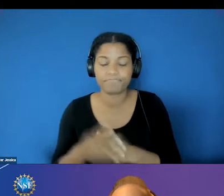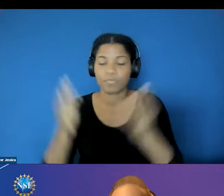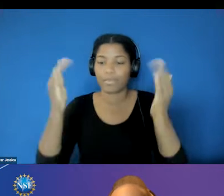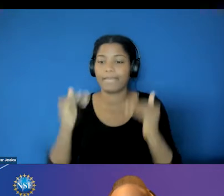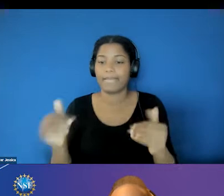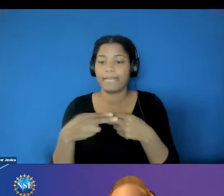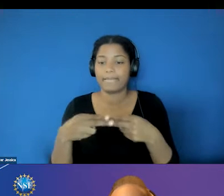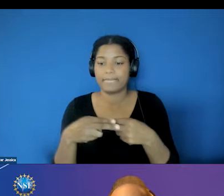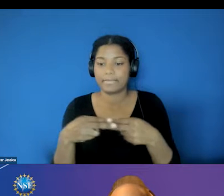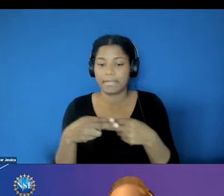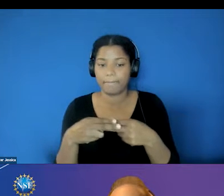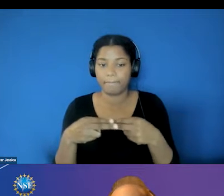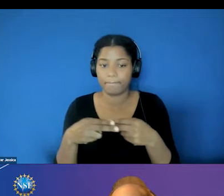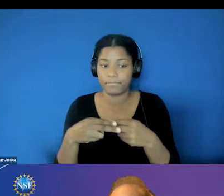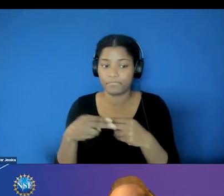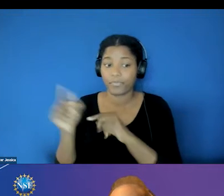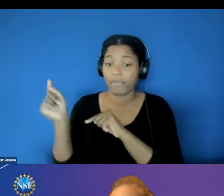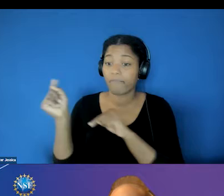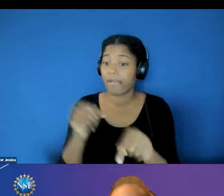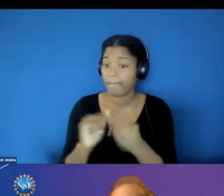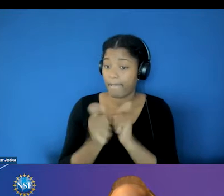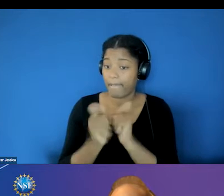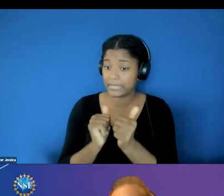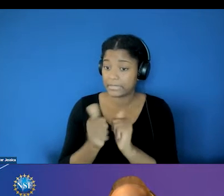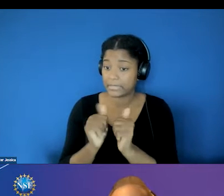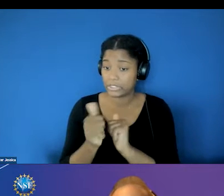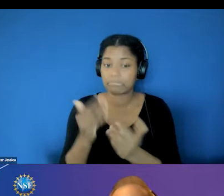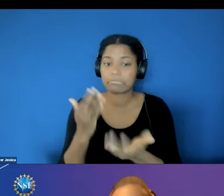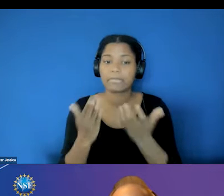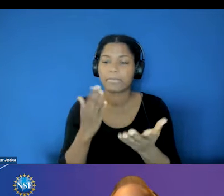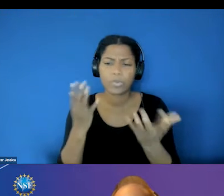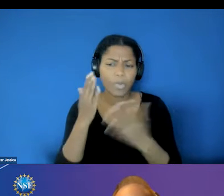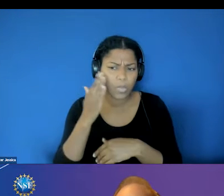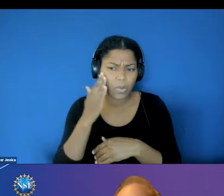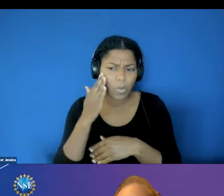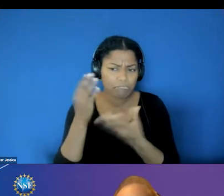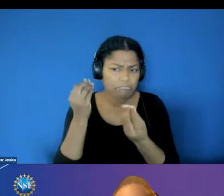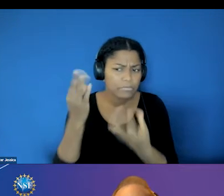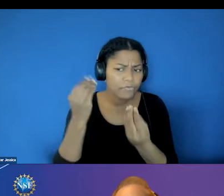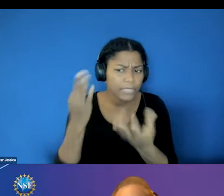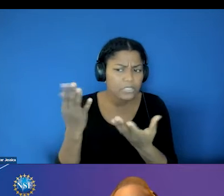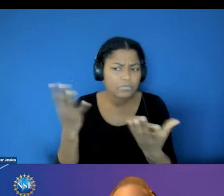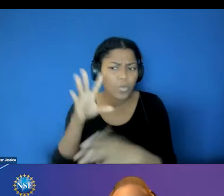So, again, for the upcoming competition you're probably wanting to know some of the details of what's in the new solicitation.